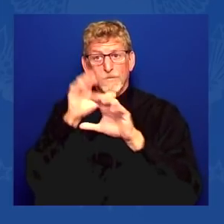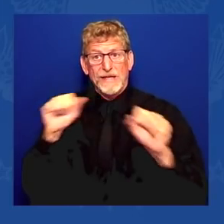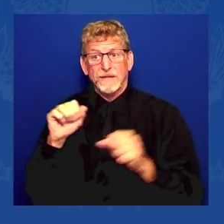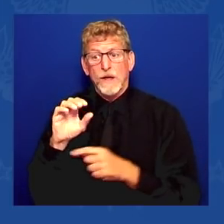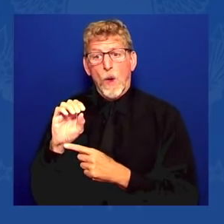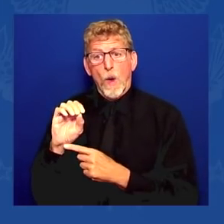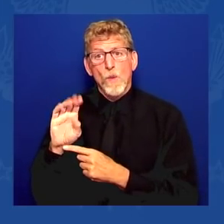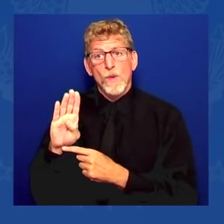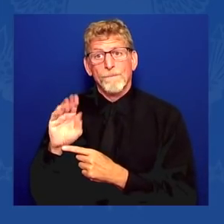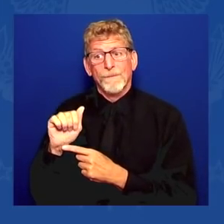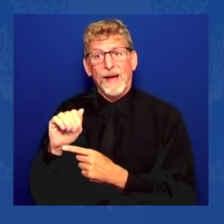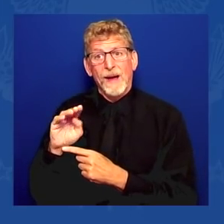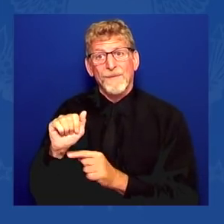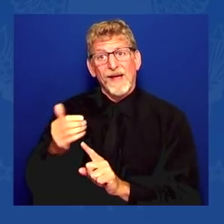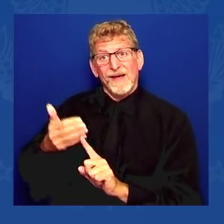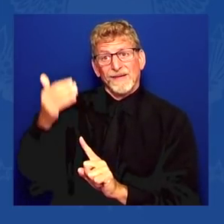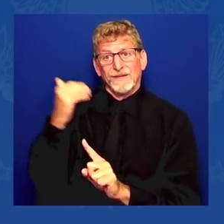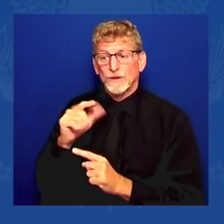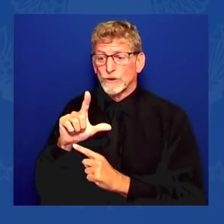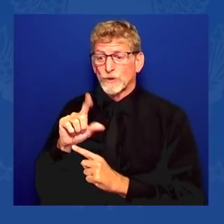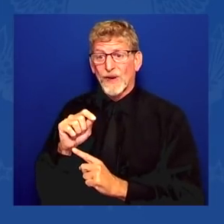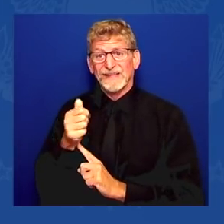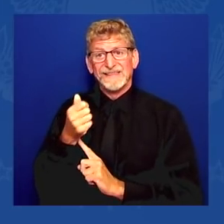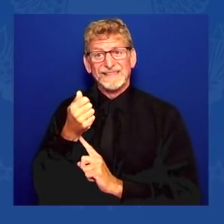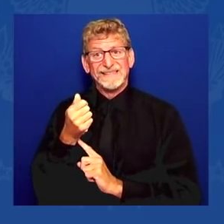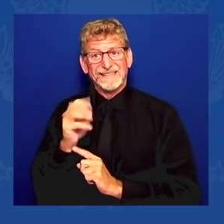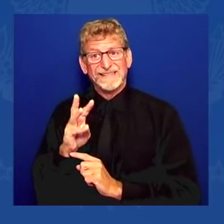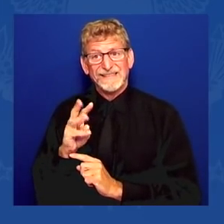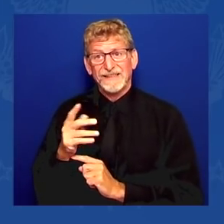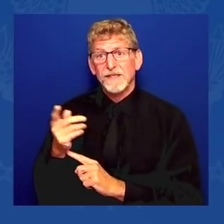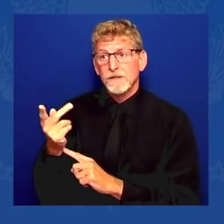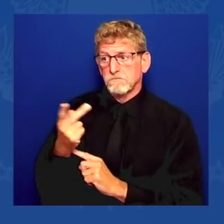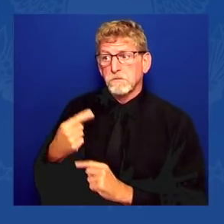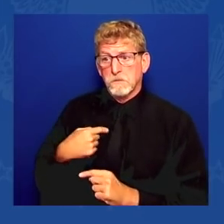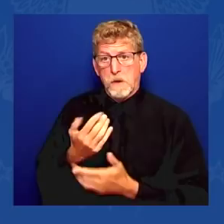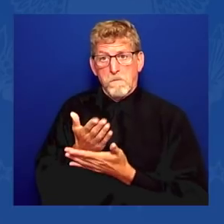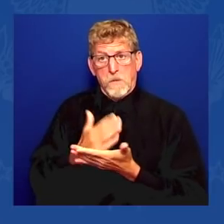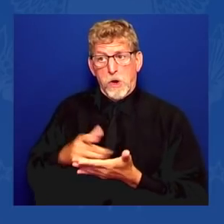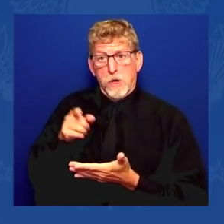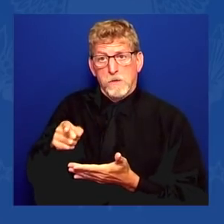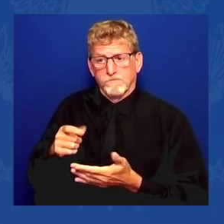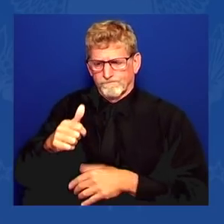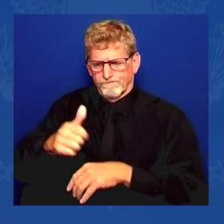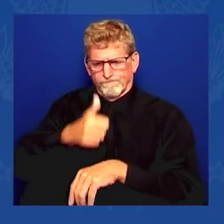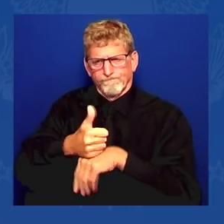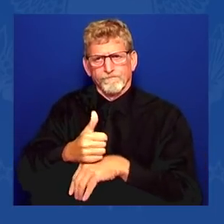that required that companies capture methane leaks from the wells they were digging.